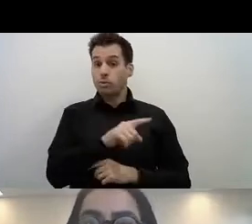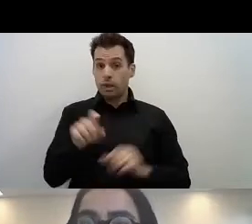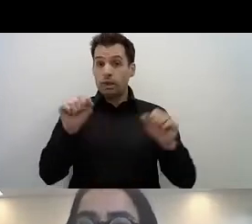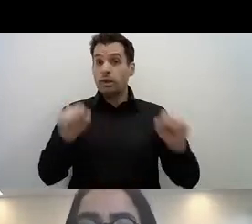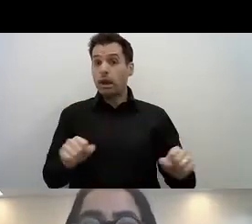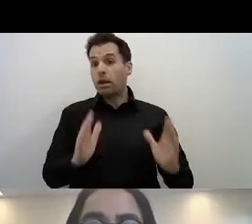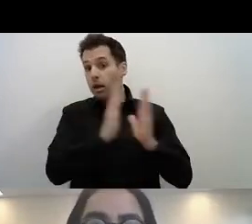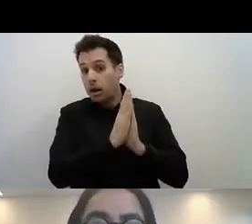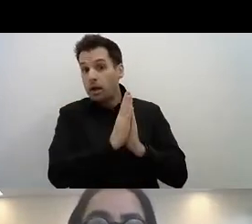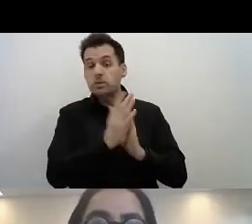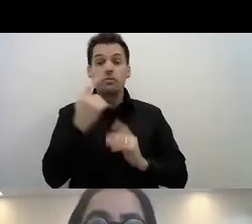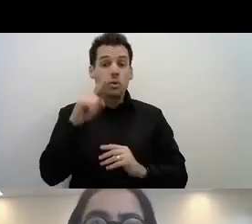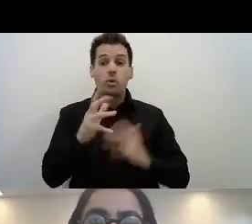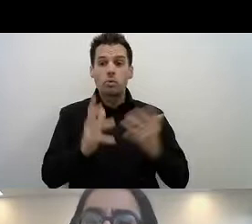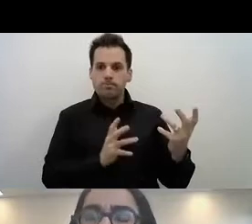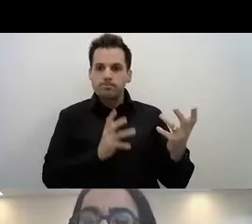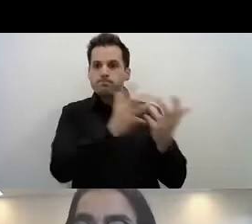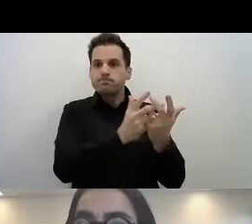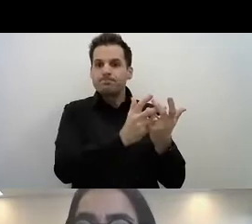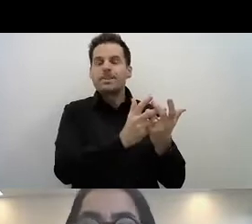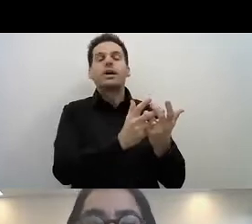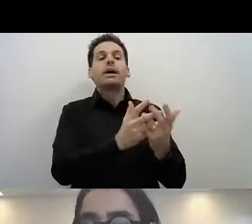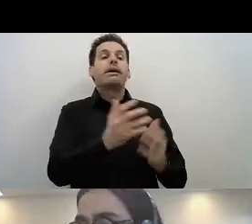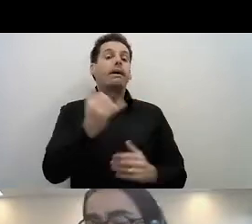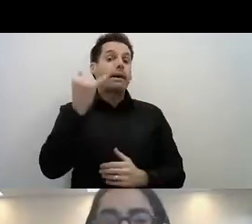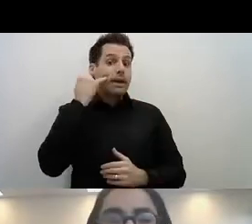up until the point of undue hardship and i'll give you some examples of that in a moment